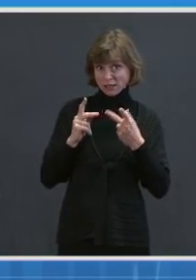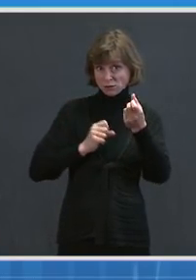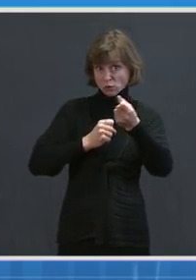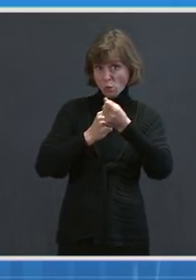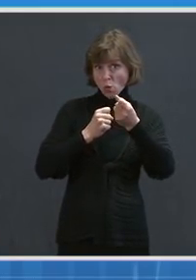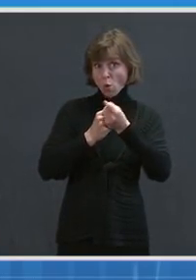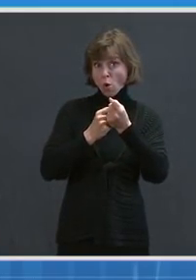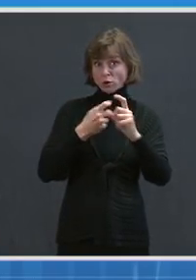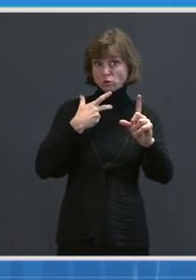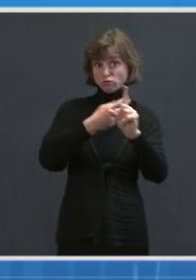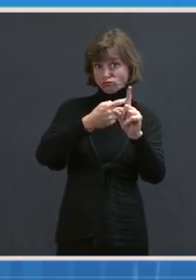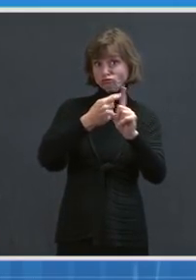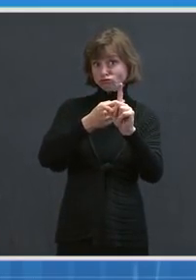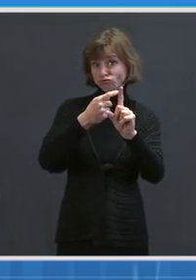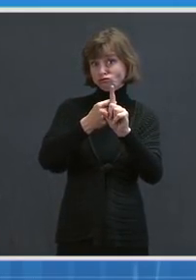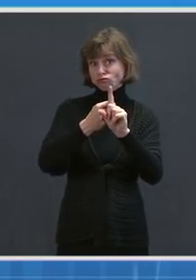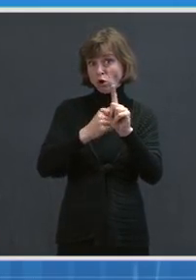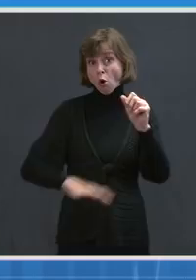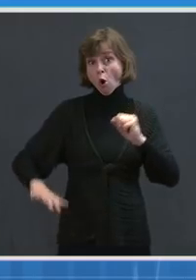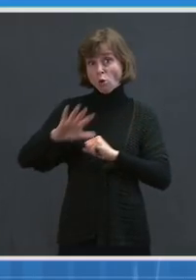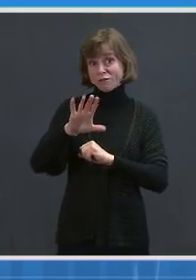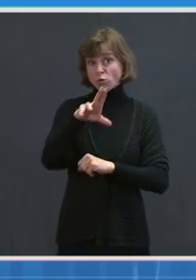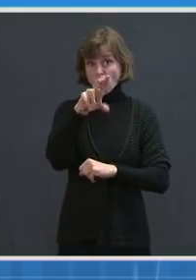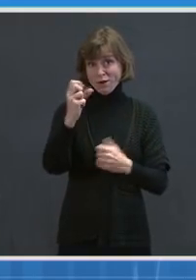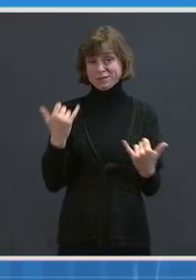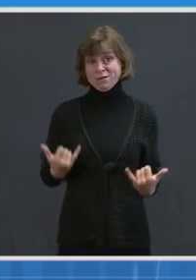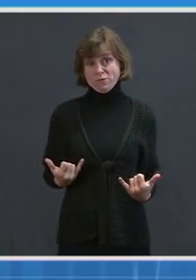to administer more than 60,000 shots per day.